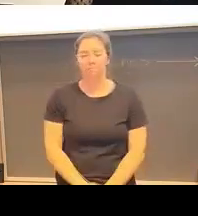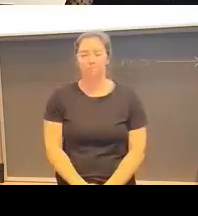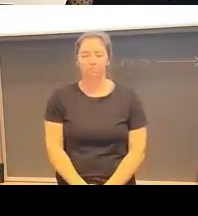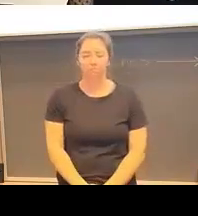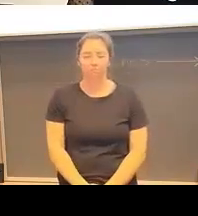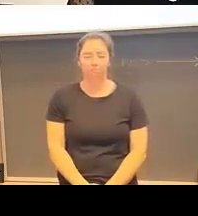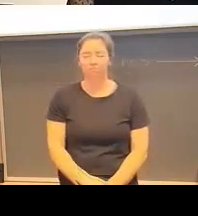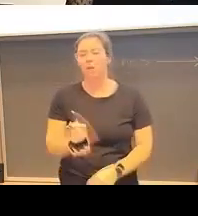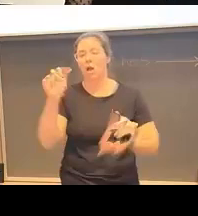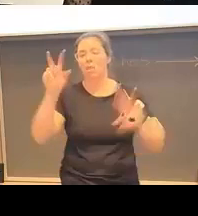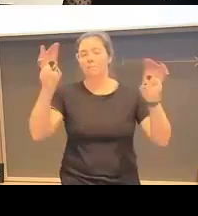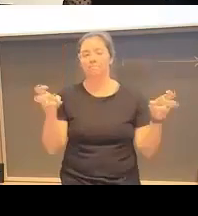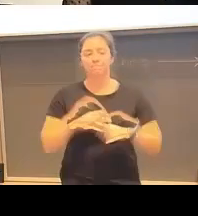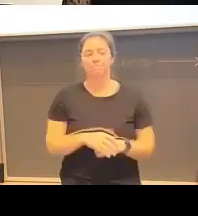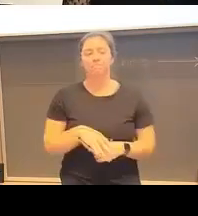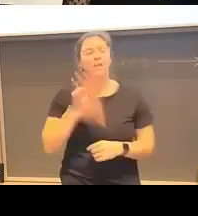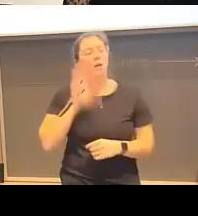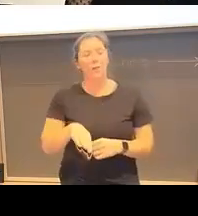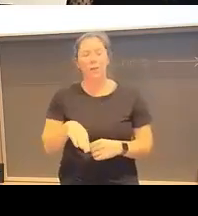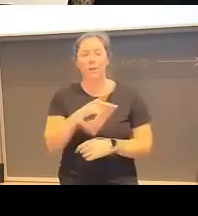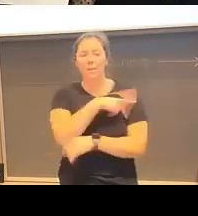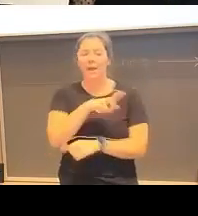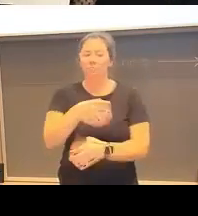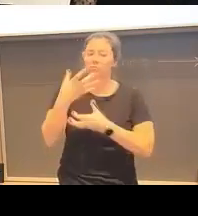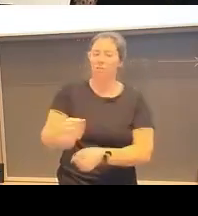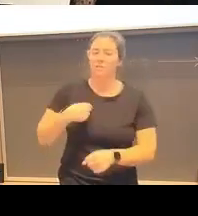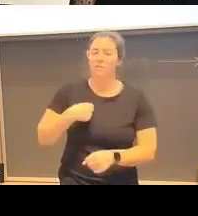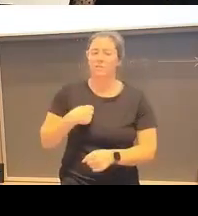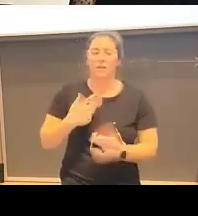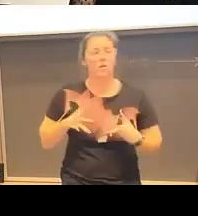know patients have to trust us but I don't want to connect before surgery I need to be able to